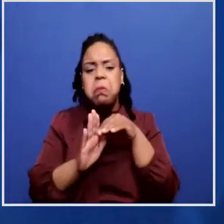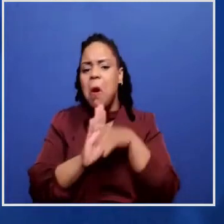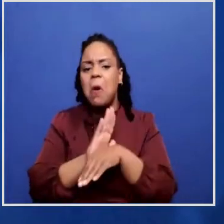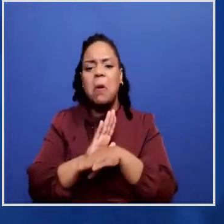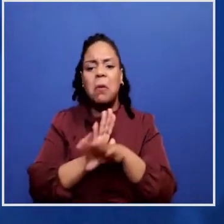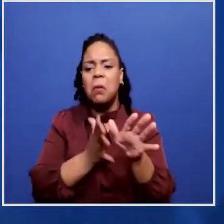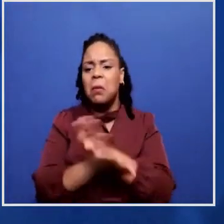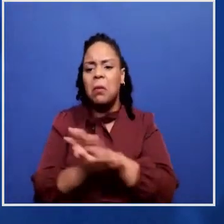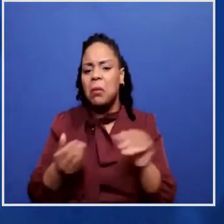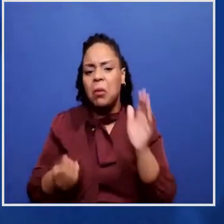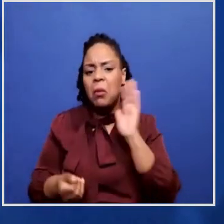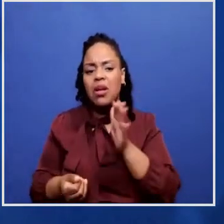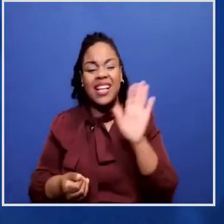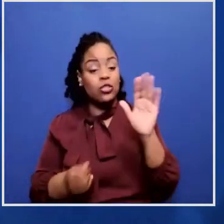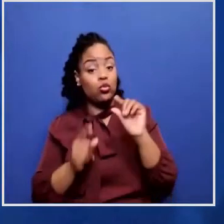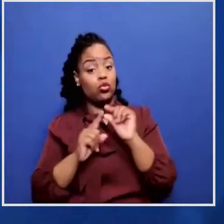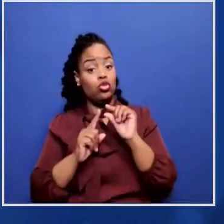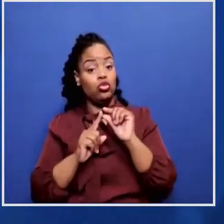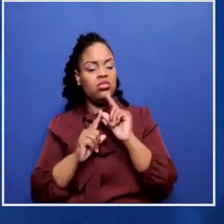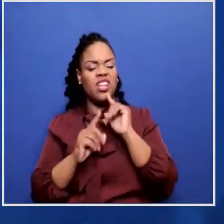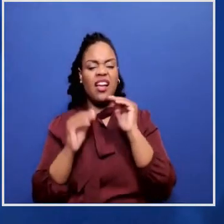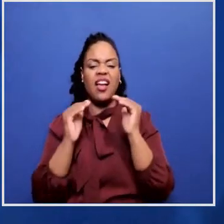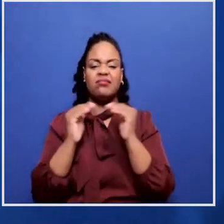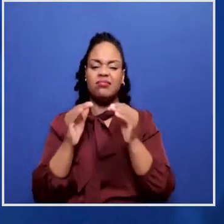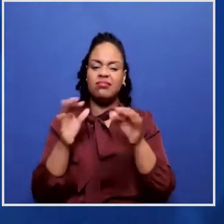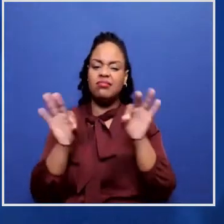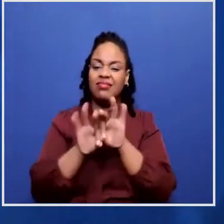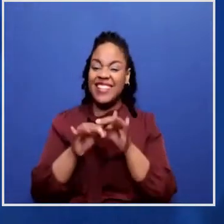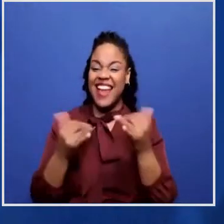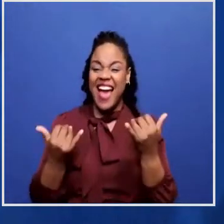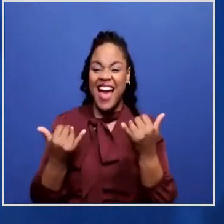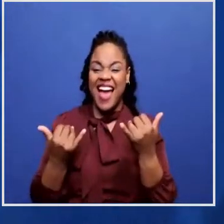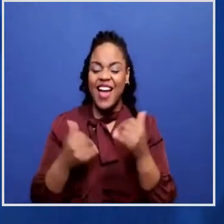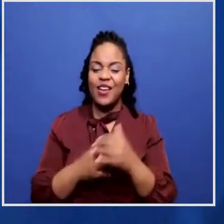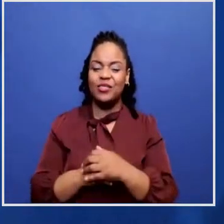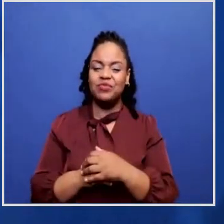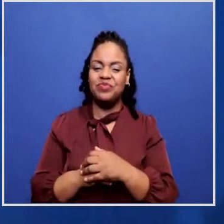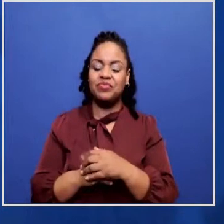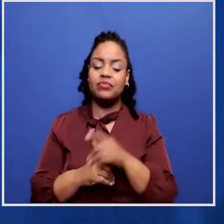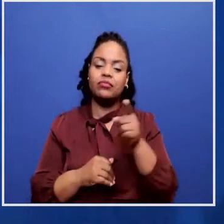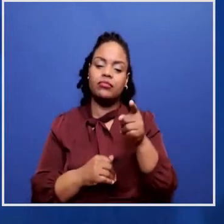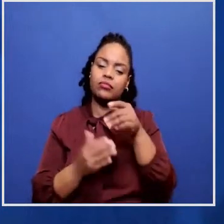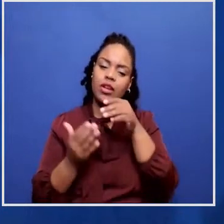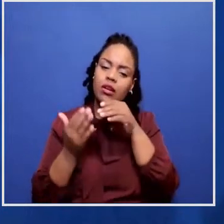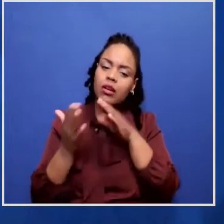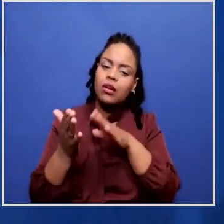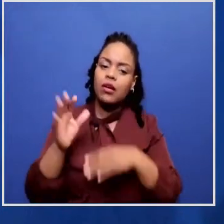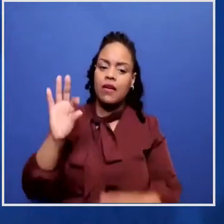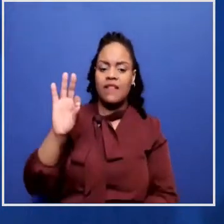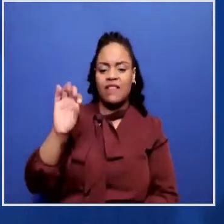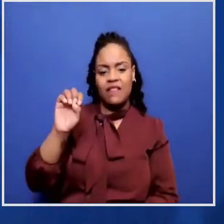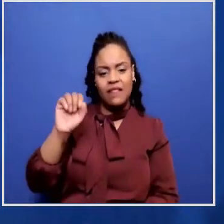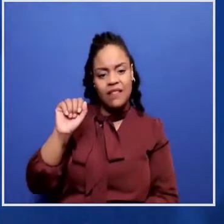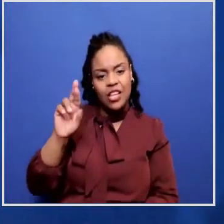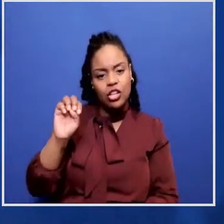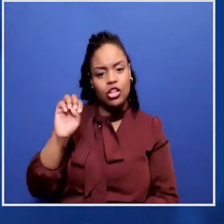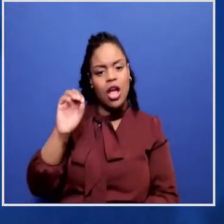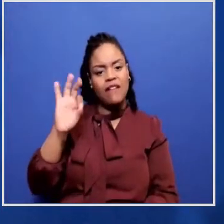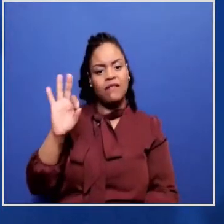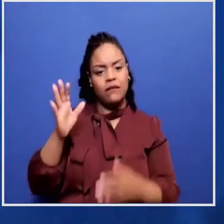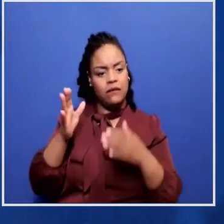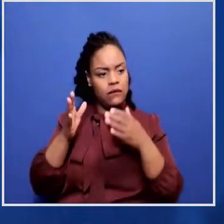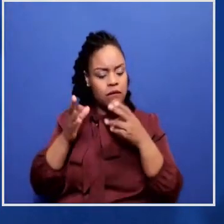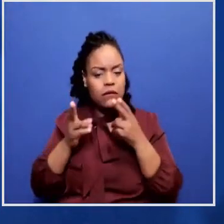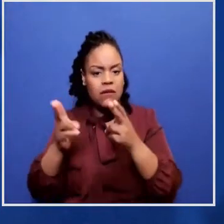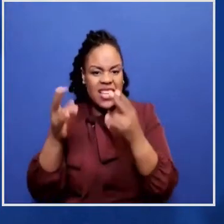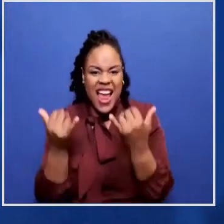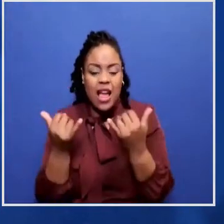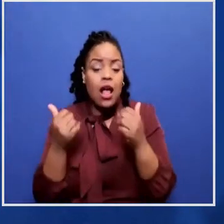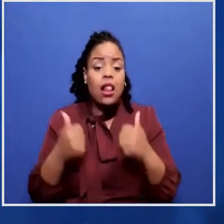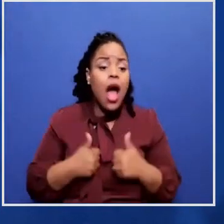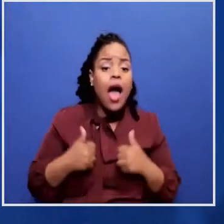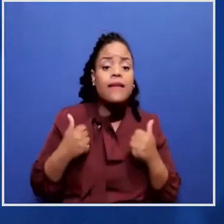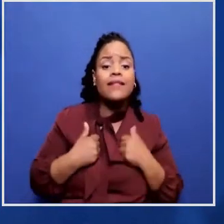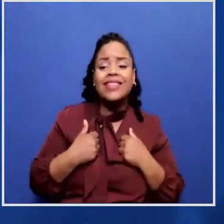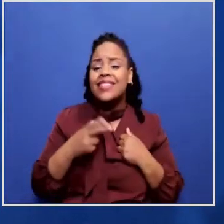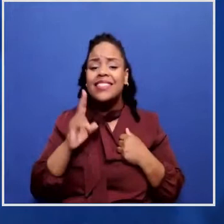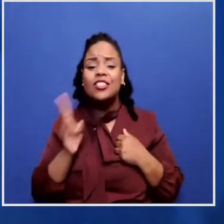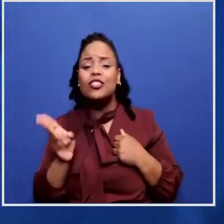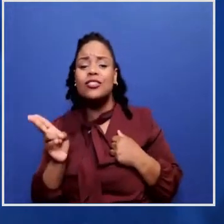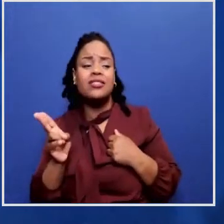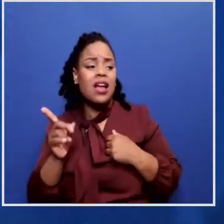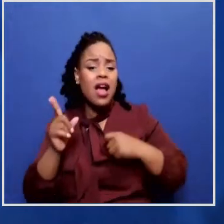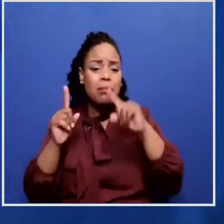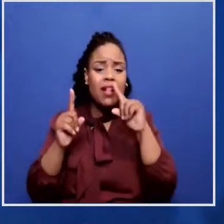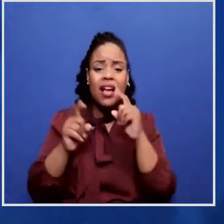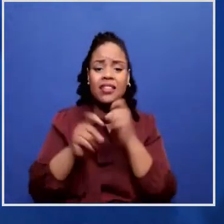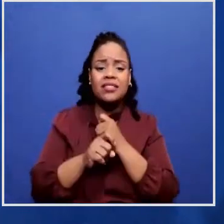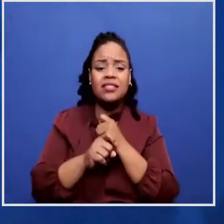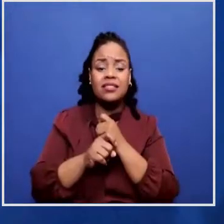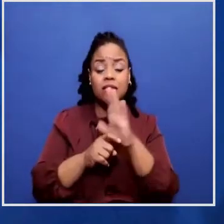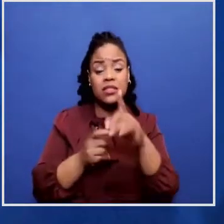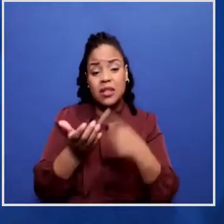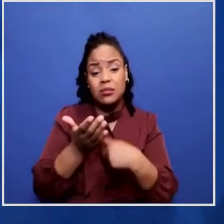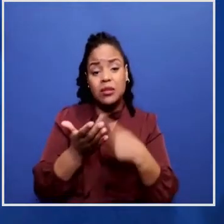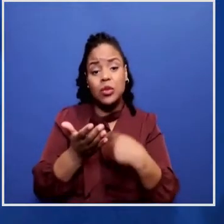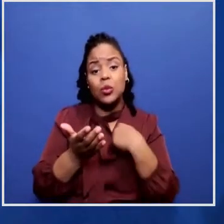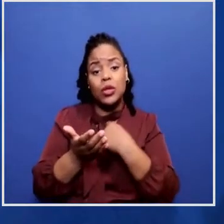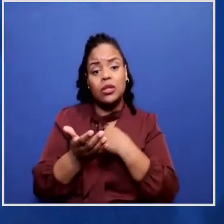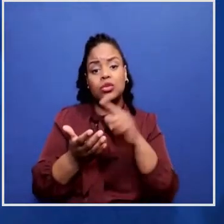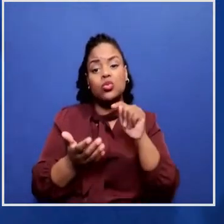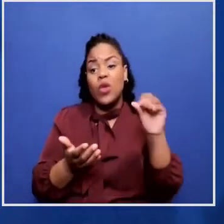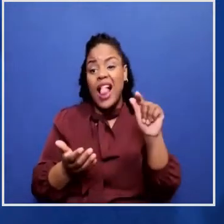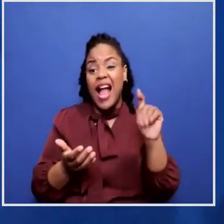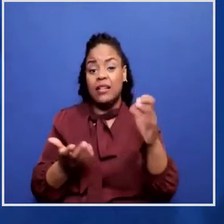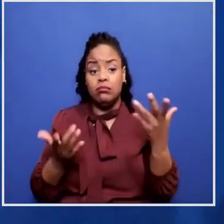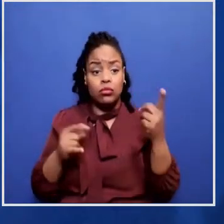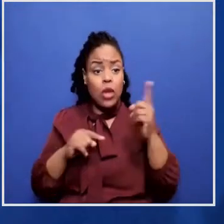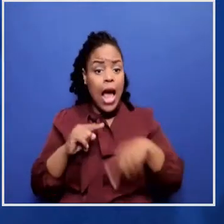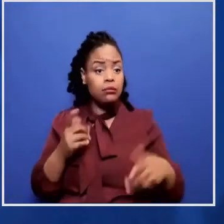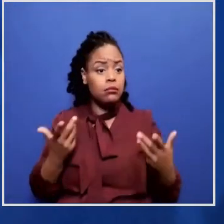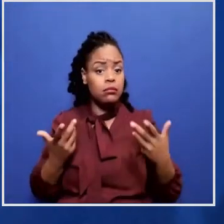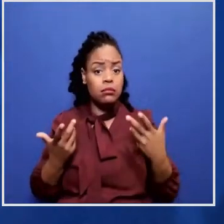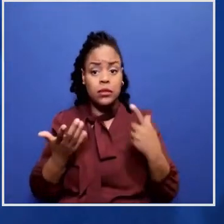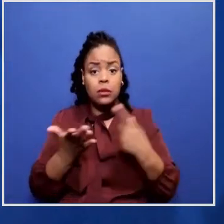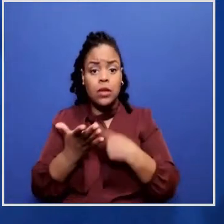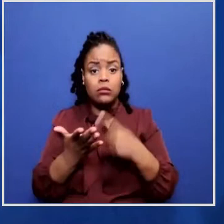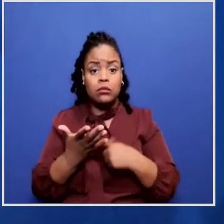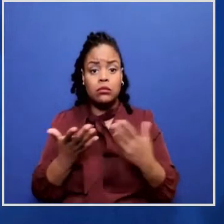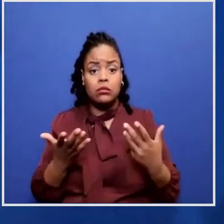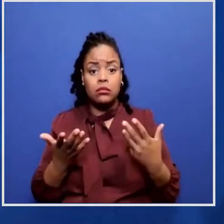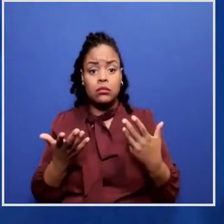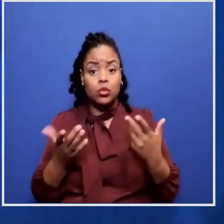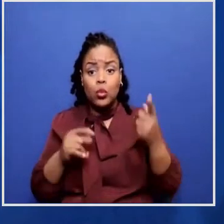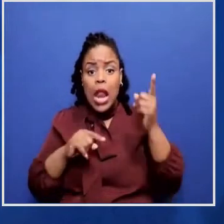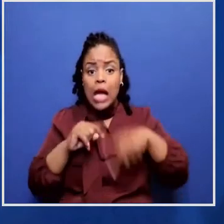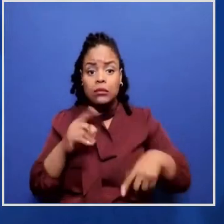DESTROY OURSELVES IN THE MISUSE